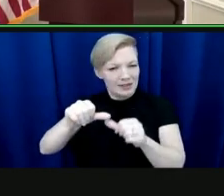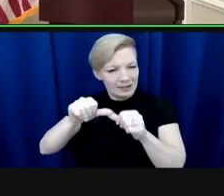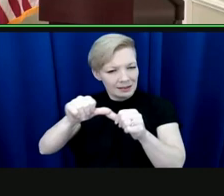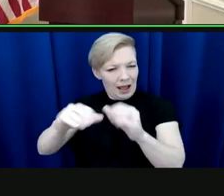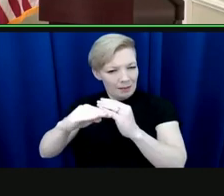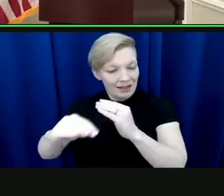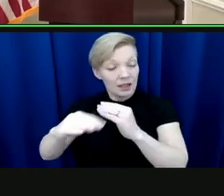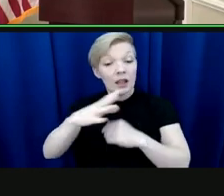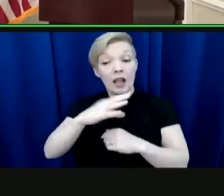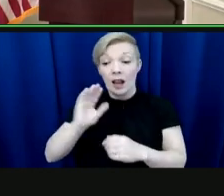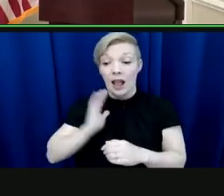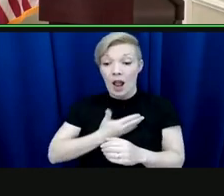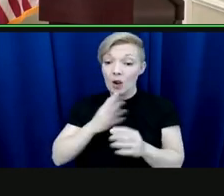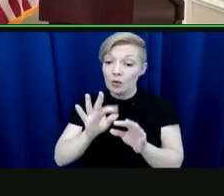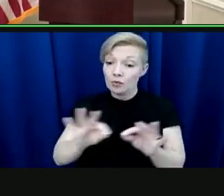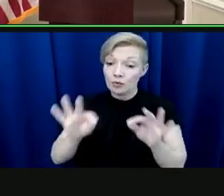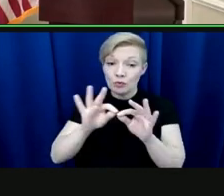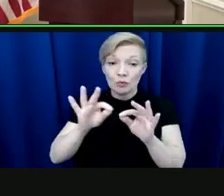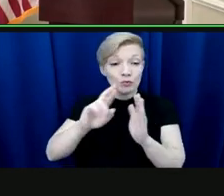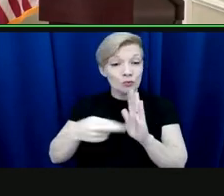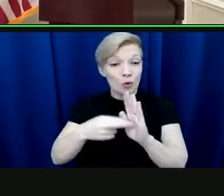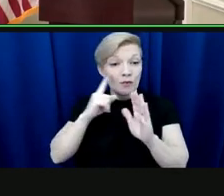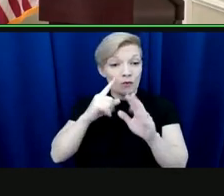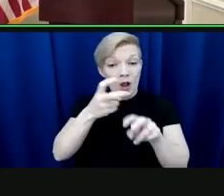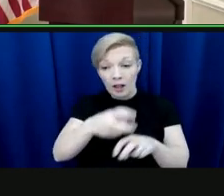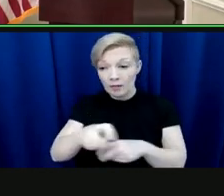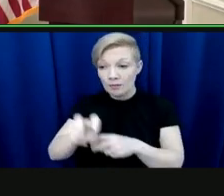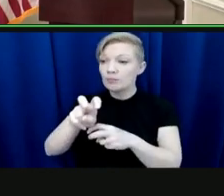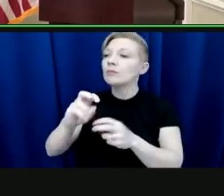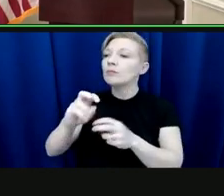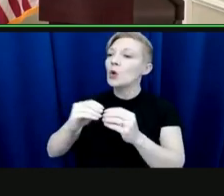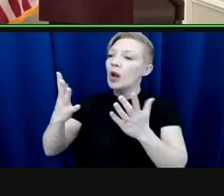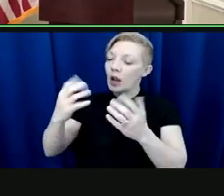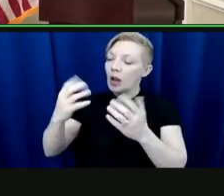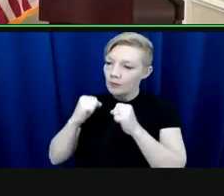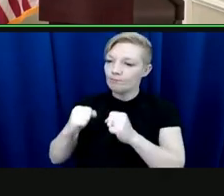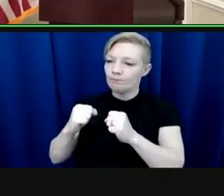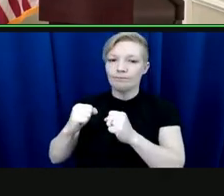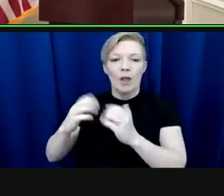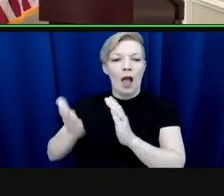to more sustainable and resilient operations. So again, I'm really excited.